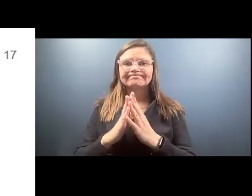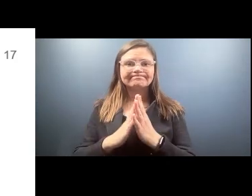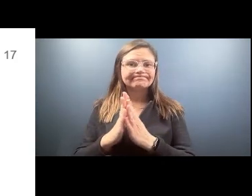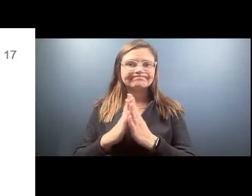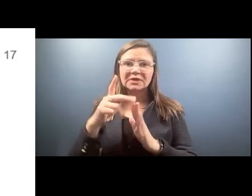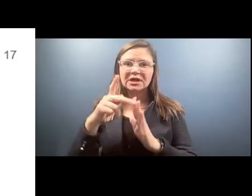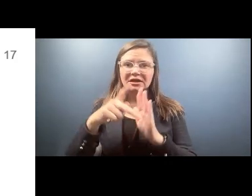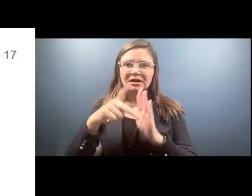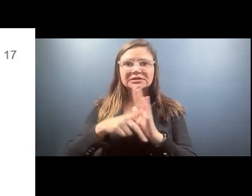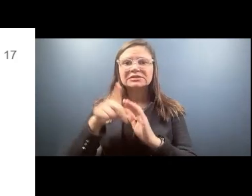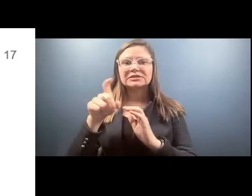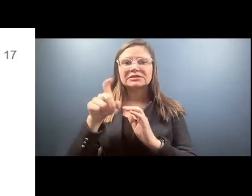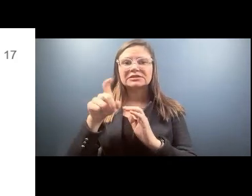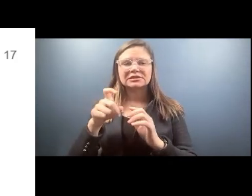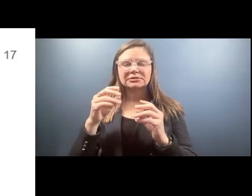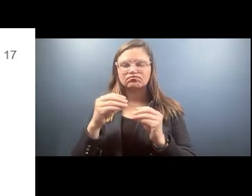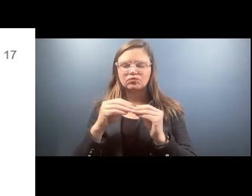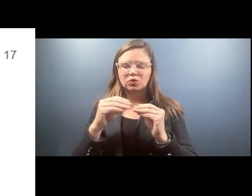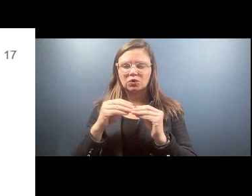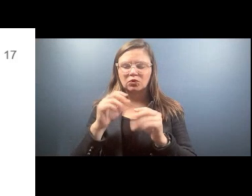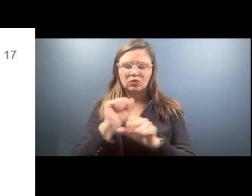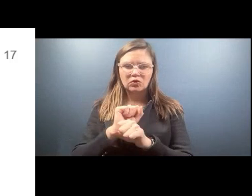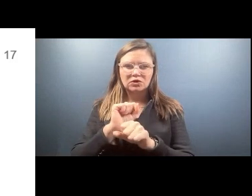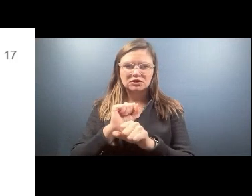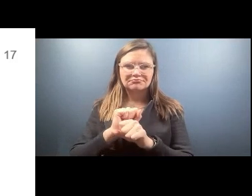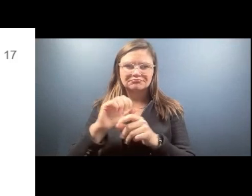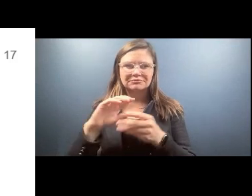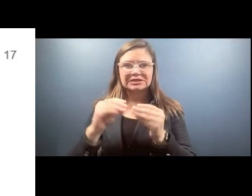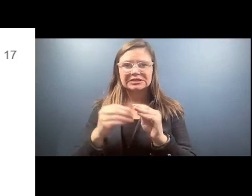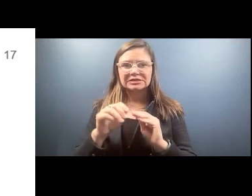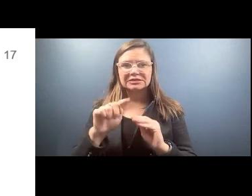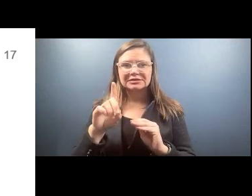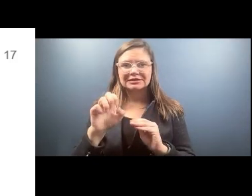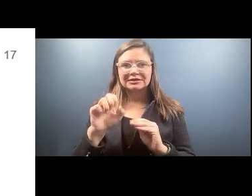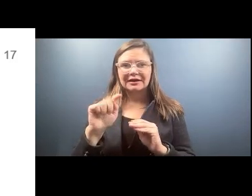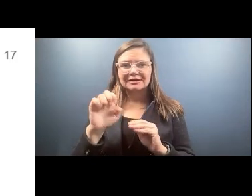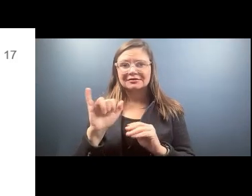better workforce data to support things like evaluation, oversight or strategic planning.